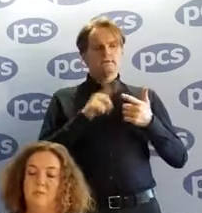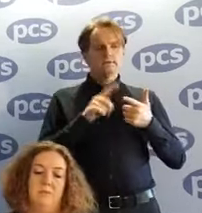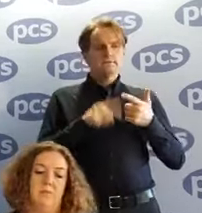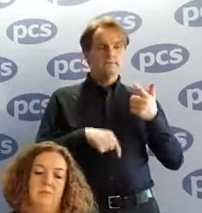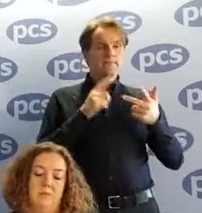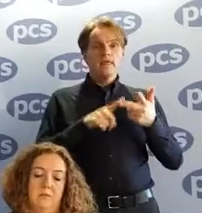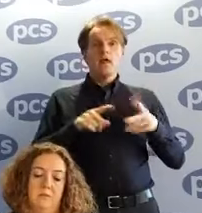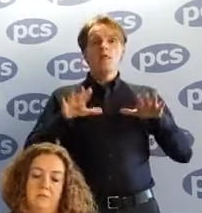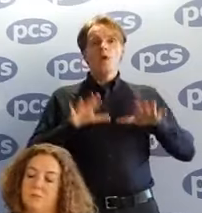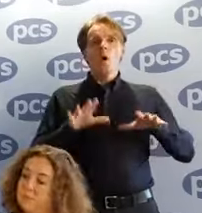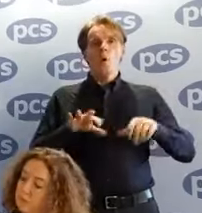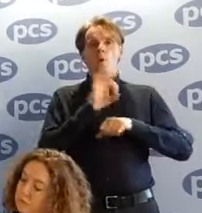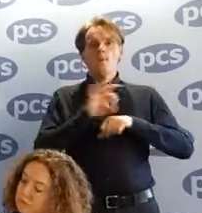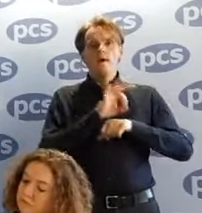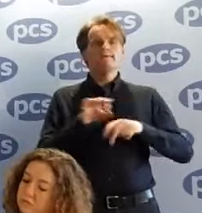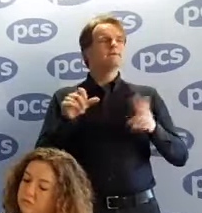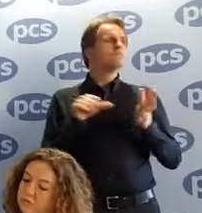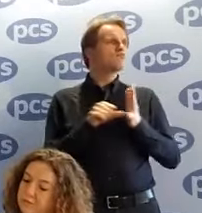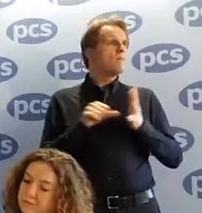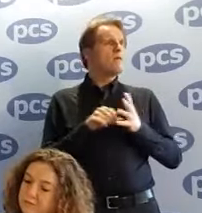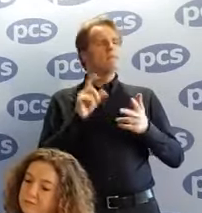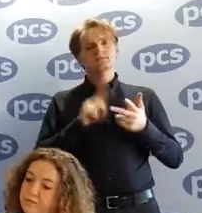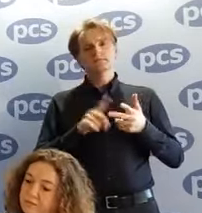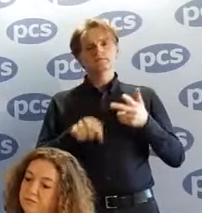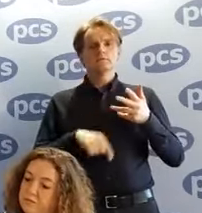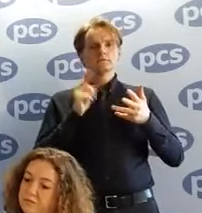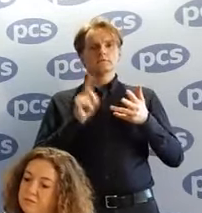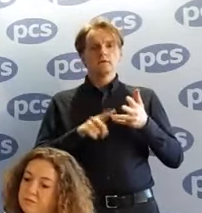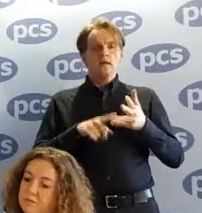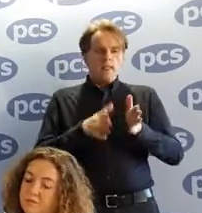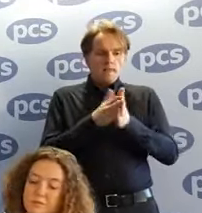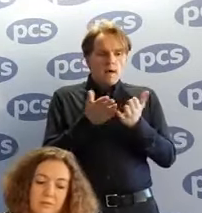Office, we know about issues with passports and the borders, members